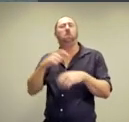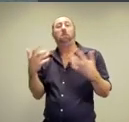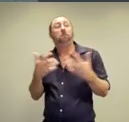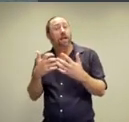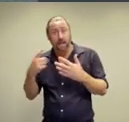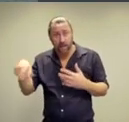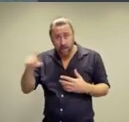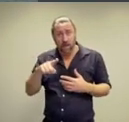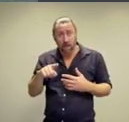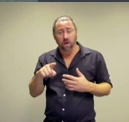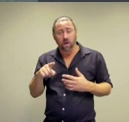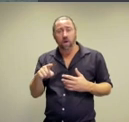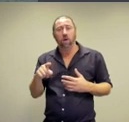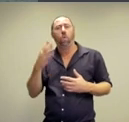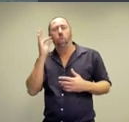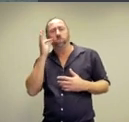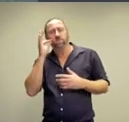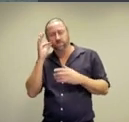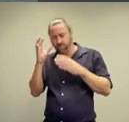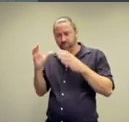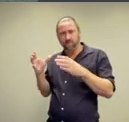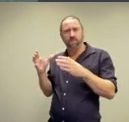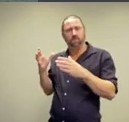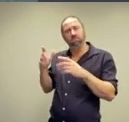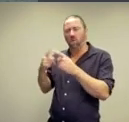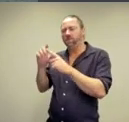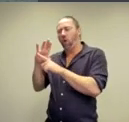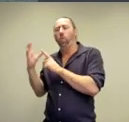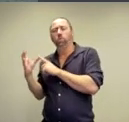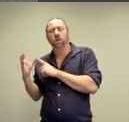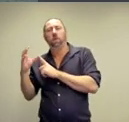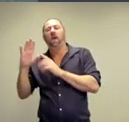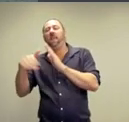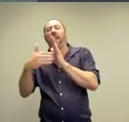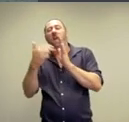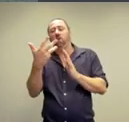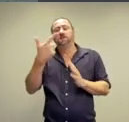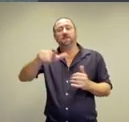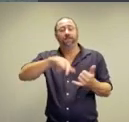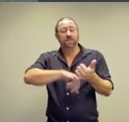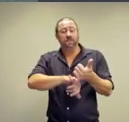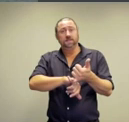you know, many skinheads actually started with quite, quite multicultural